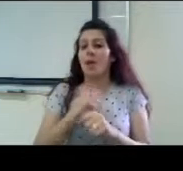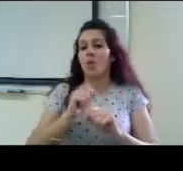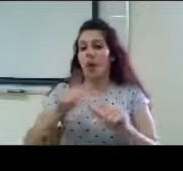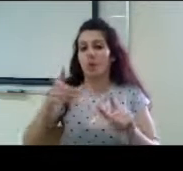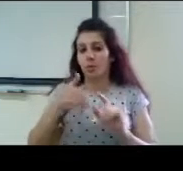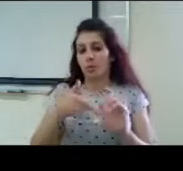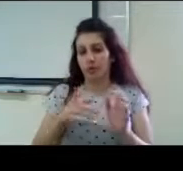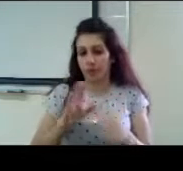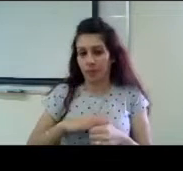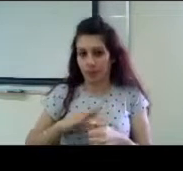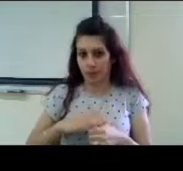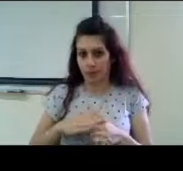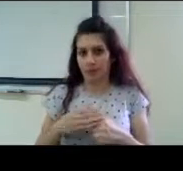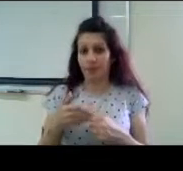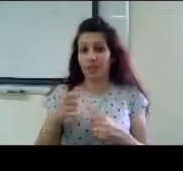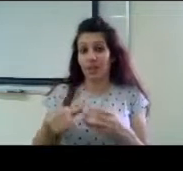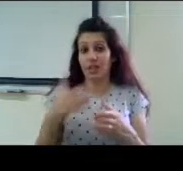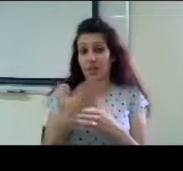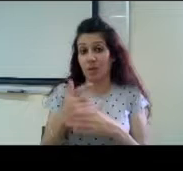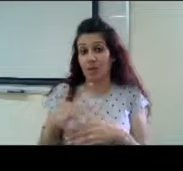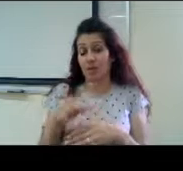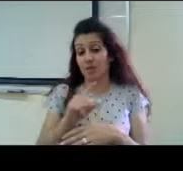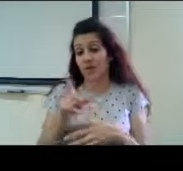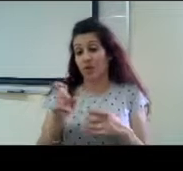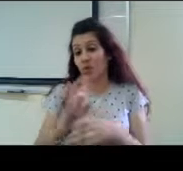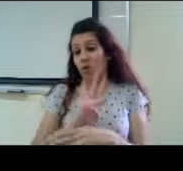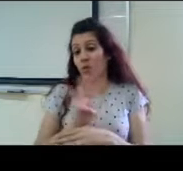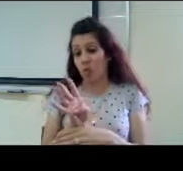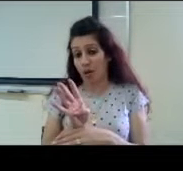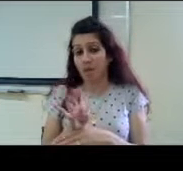update content or to sync data for educators to review and provide some